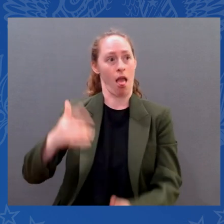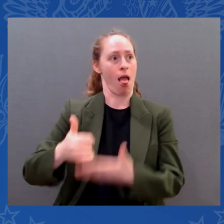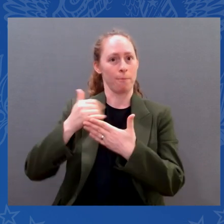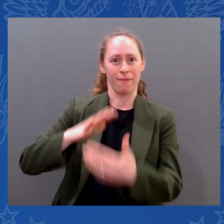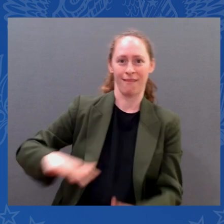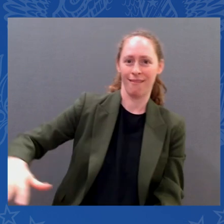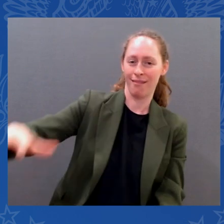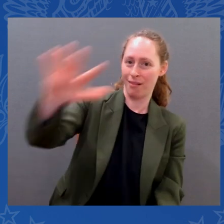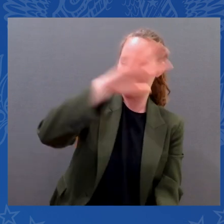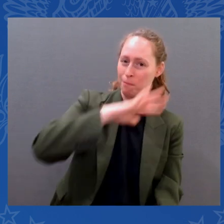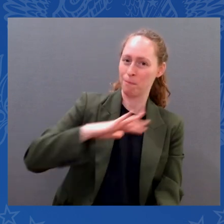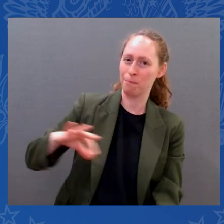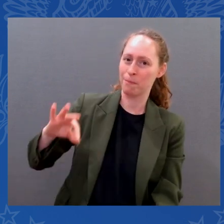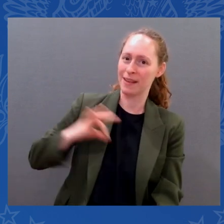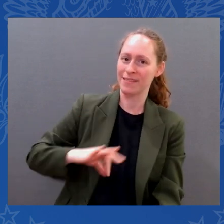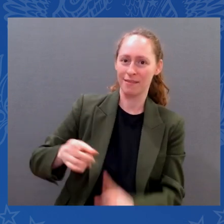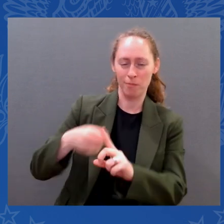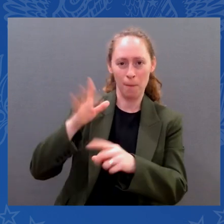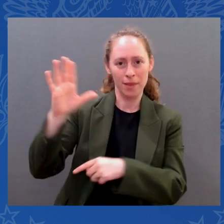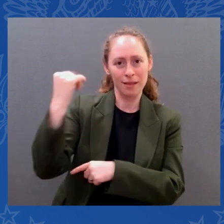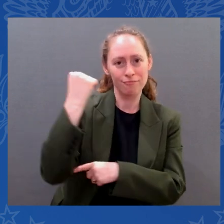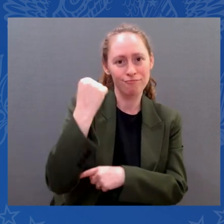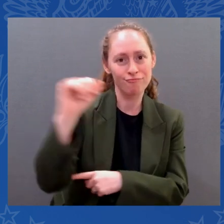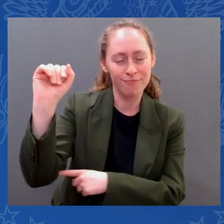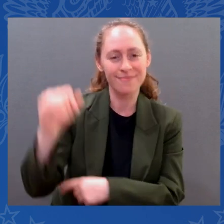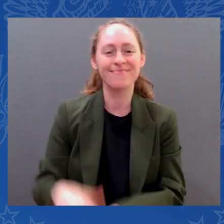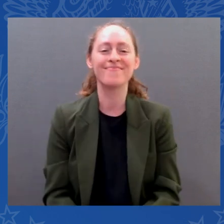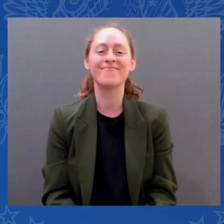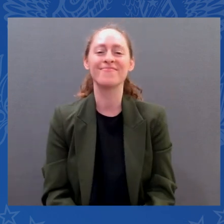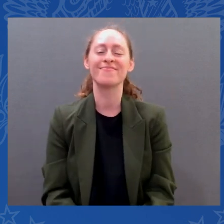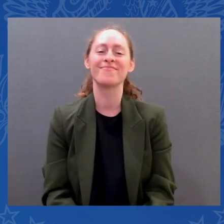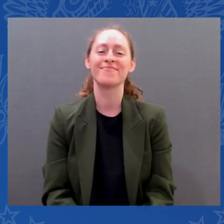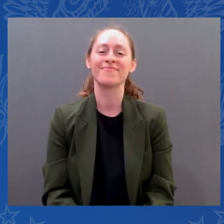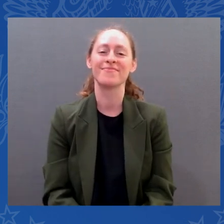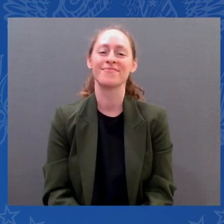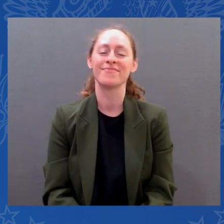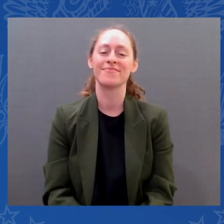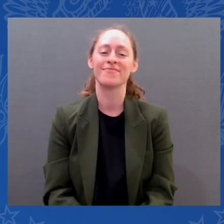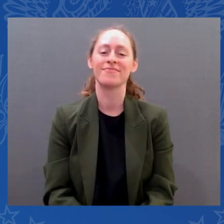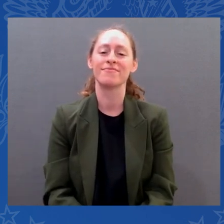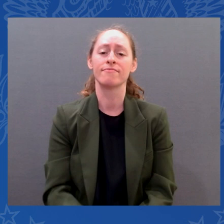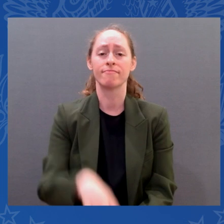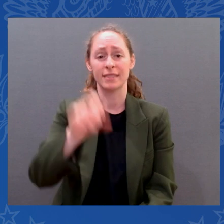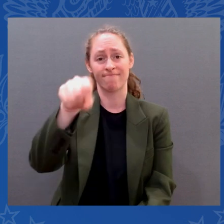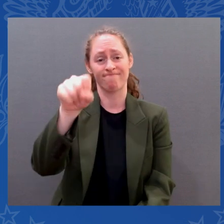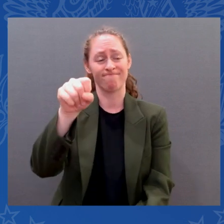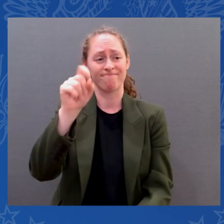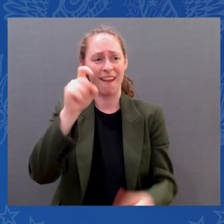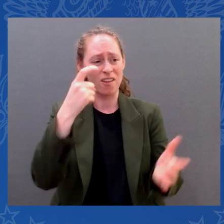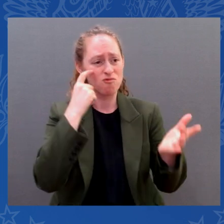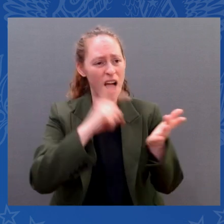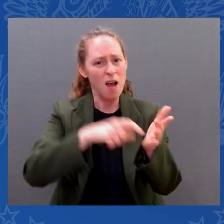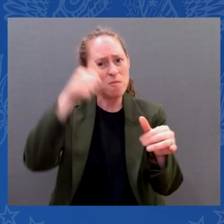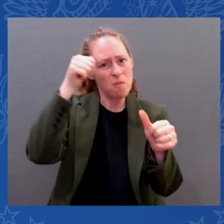the Chinese Exclusion Act, the internment of Japanese Americans, the murder of Vincent Chin,